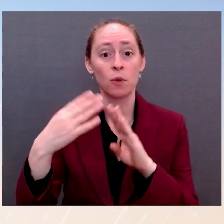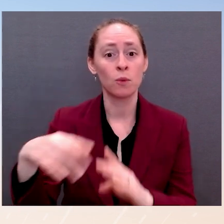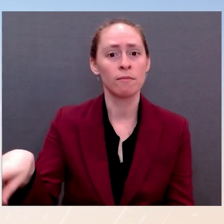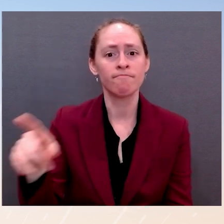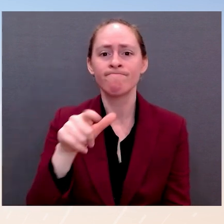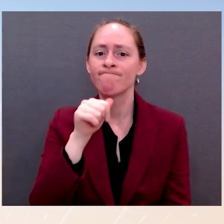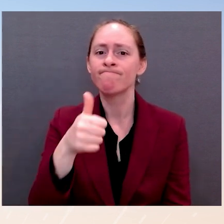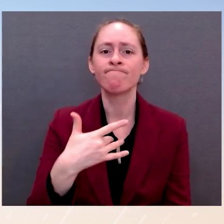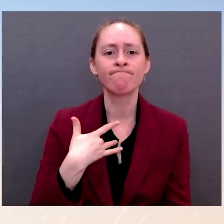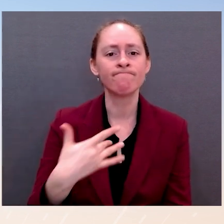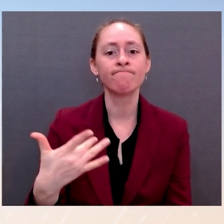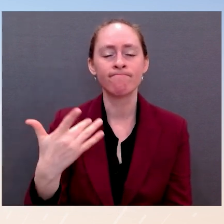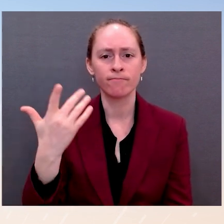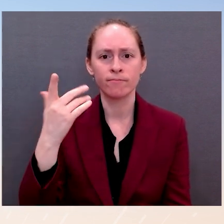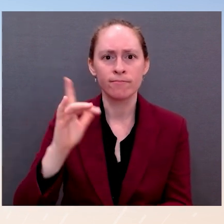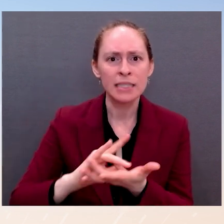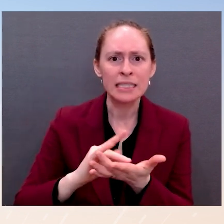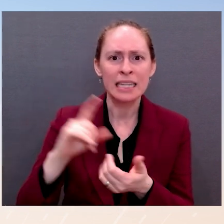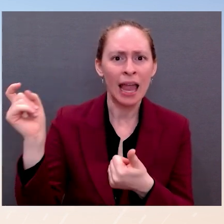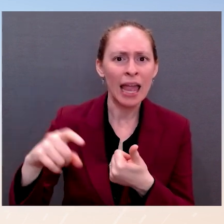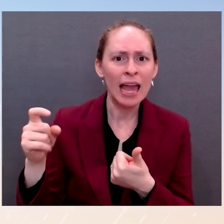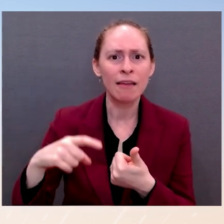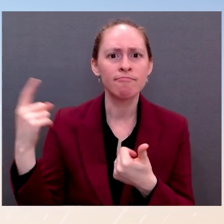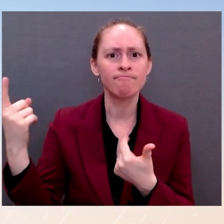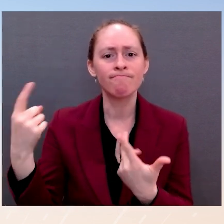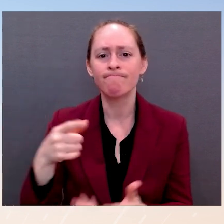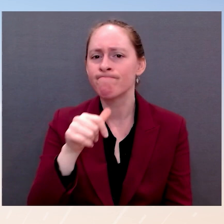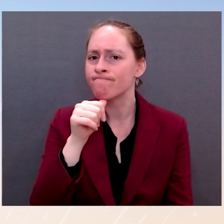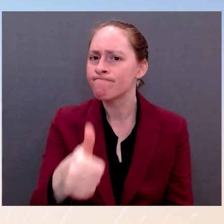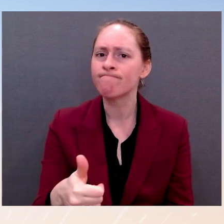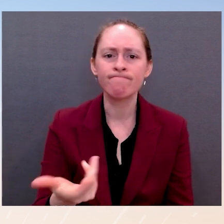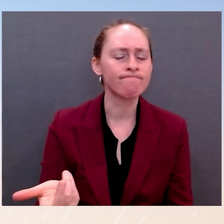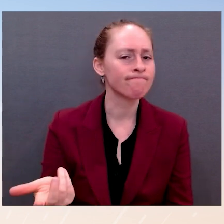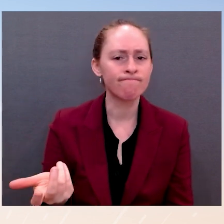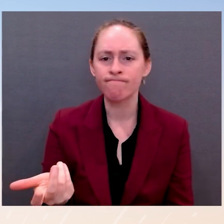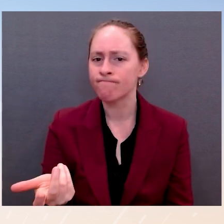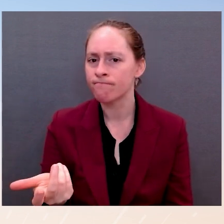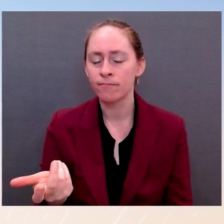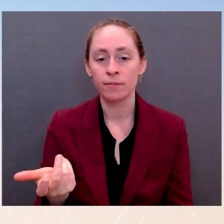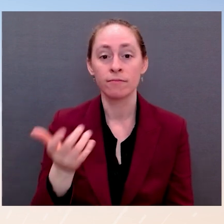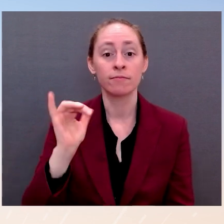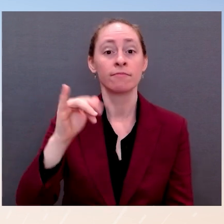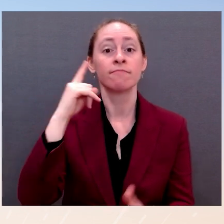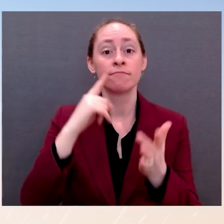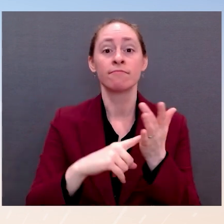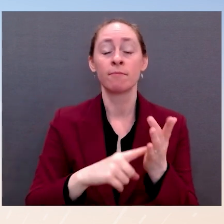across multiple types of invasive cancers for breast and gynecological cancer.